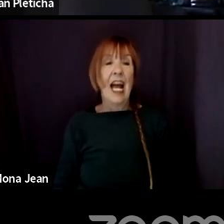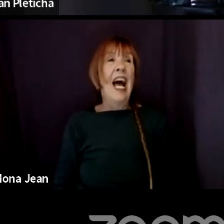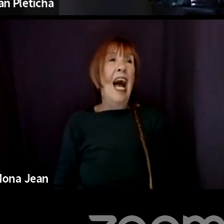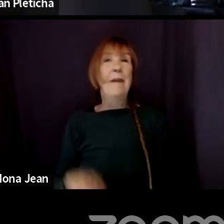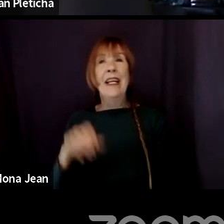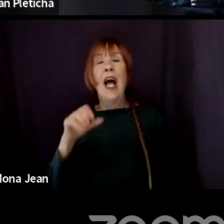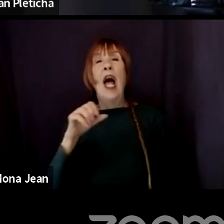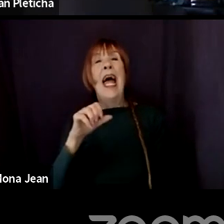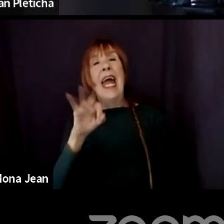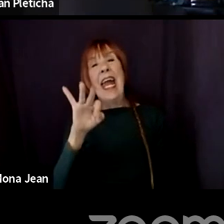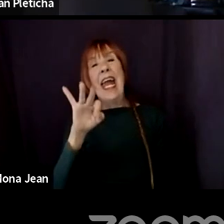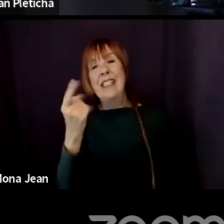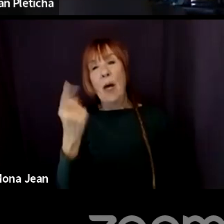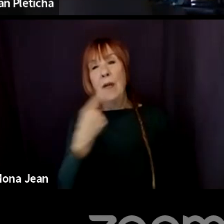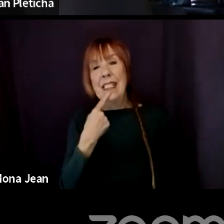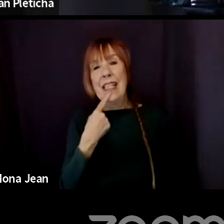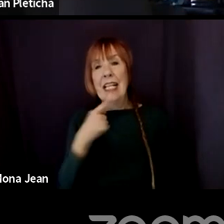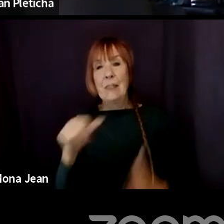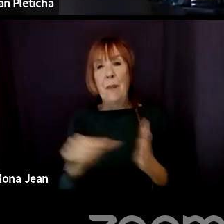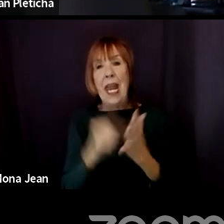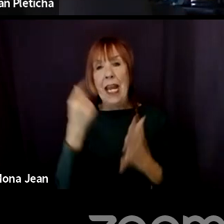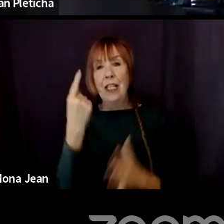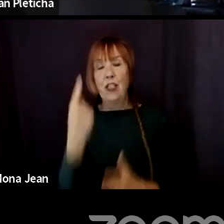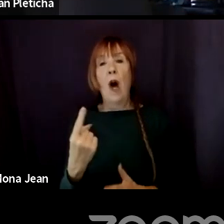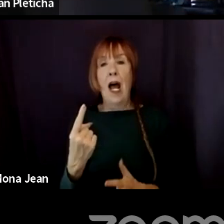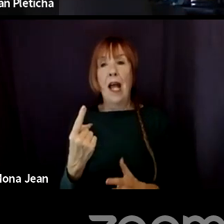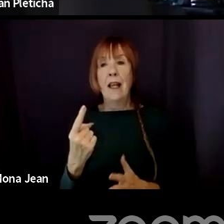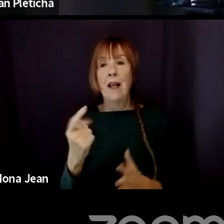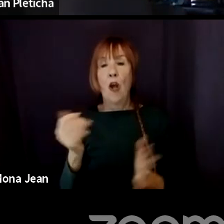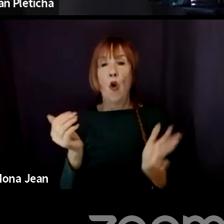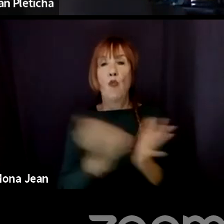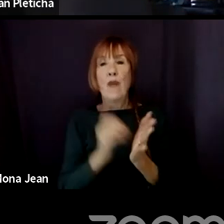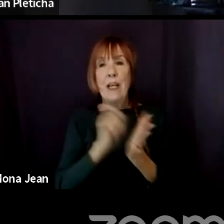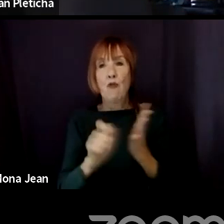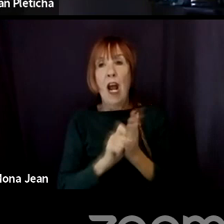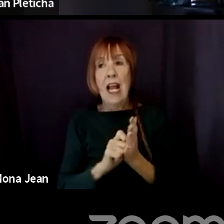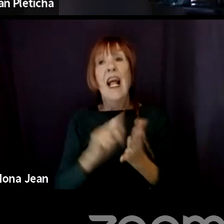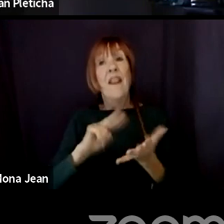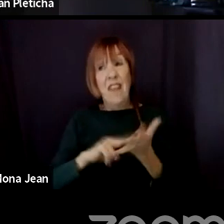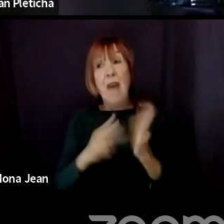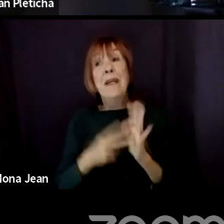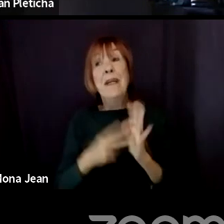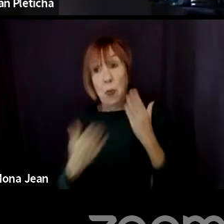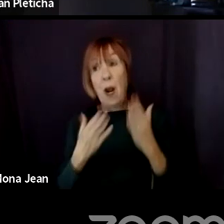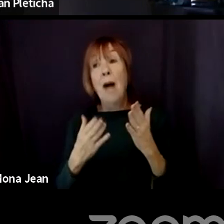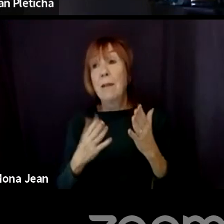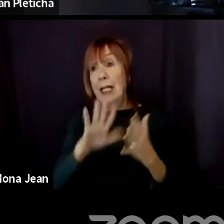got like kind of like you were saying Hilliard, it's about the characters, right? It's like about the concept or the outline,